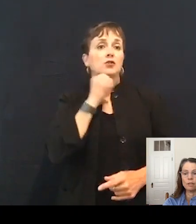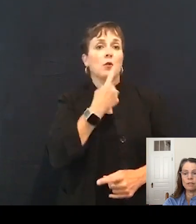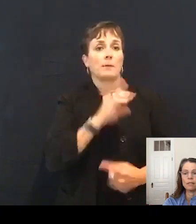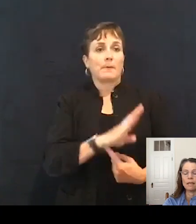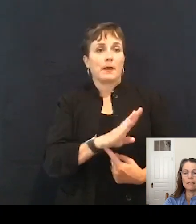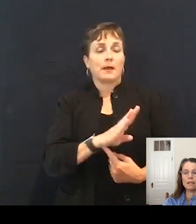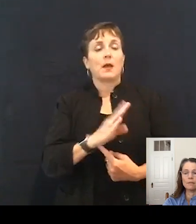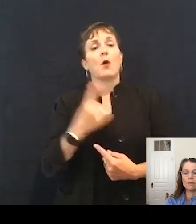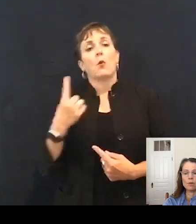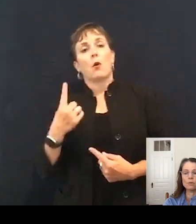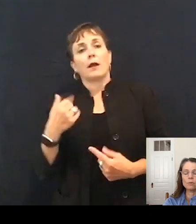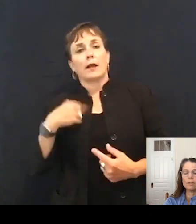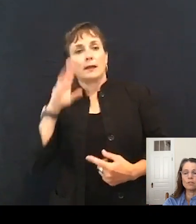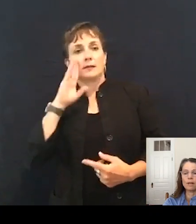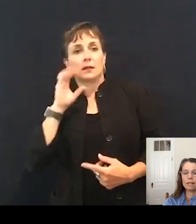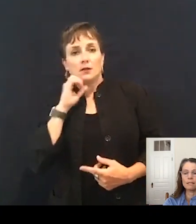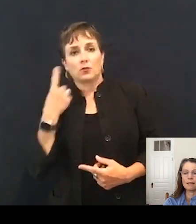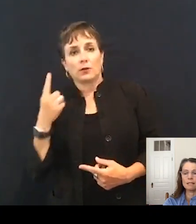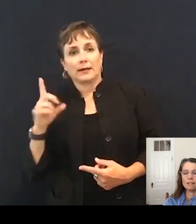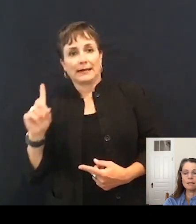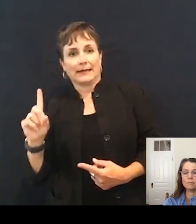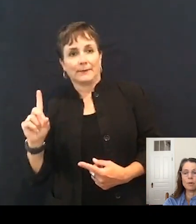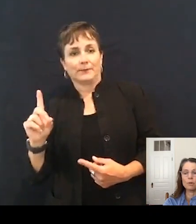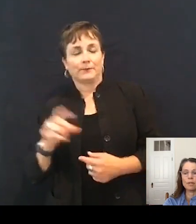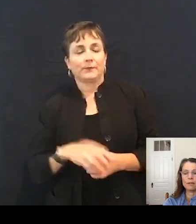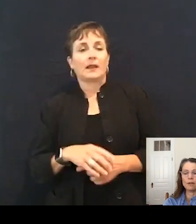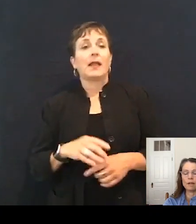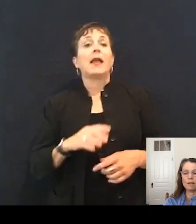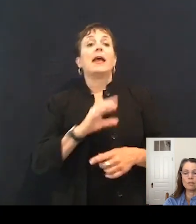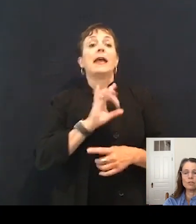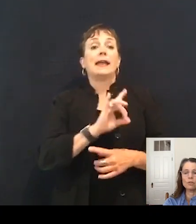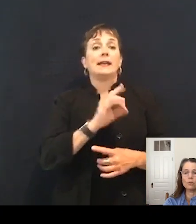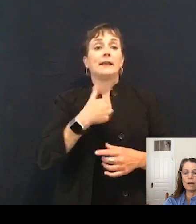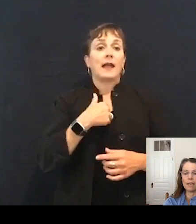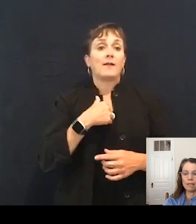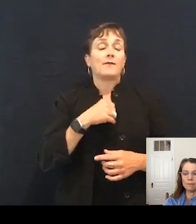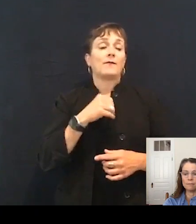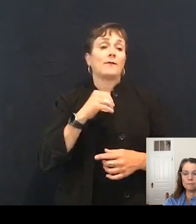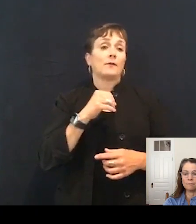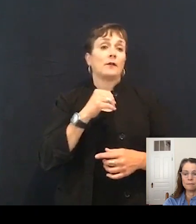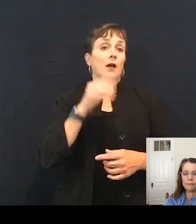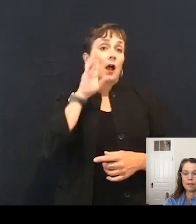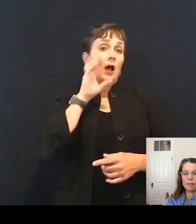And of those with genetic testing, both have USH2A.